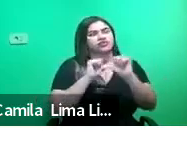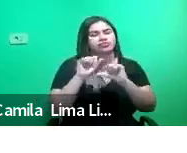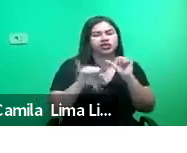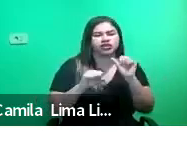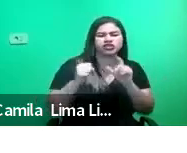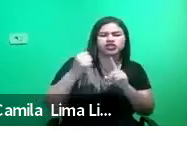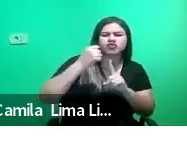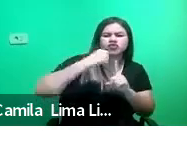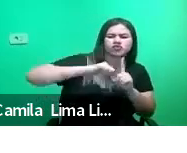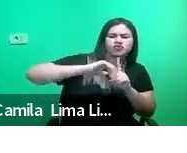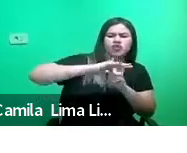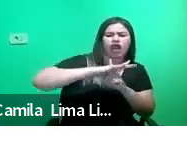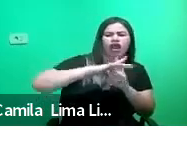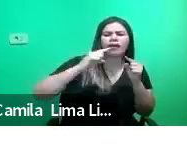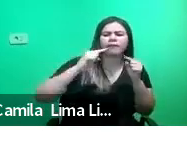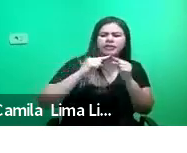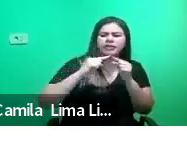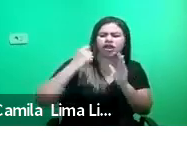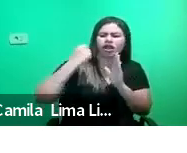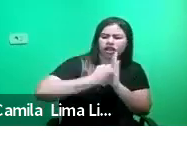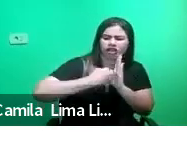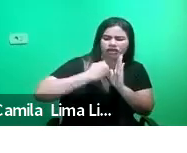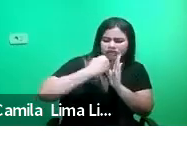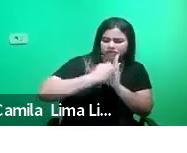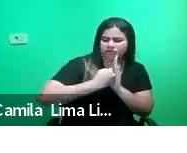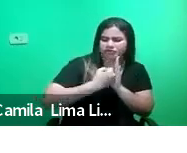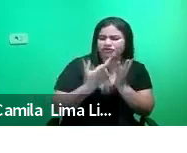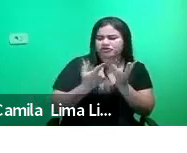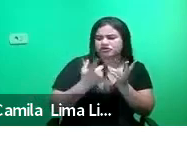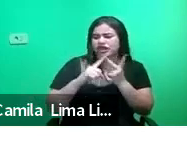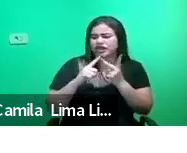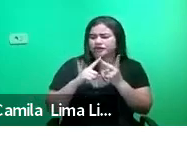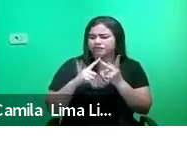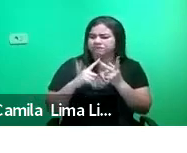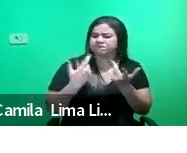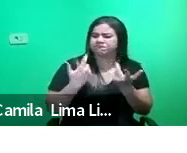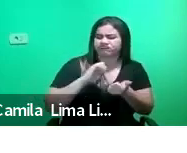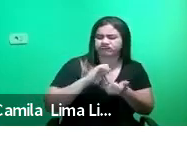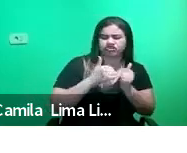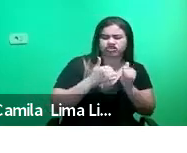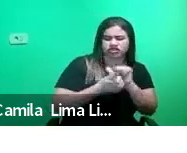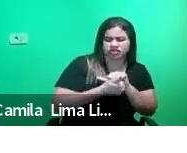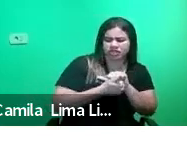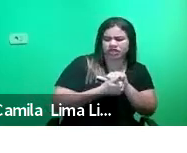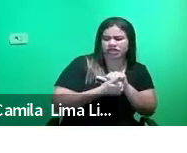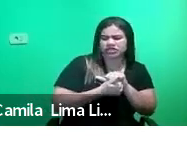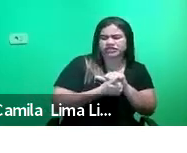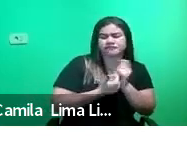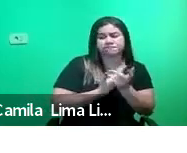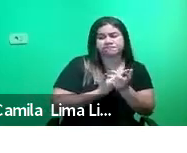of struggle, resistance. h, it's oh, is full Or is the law a social Or is the law a social order always ? Oh, is it